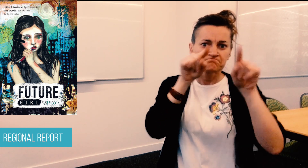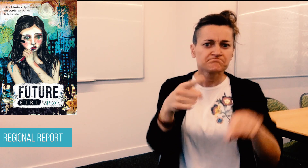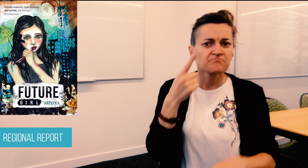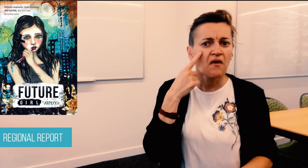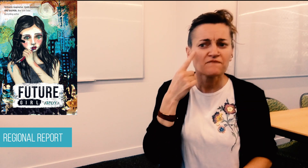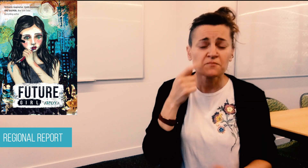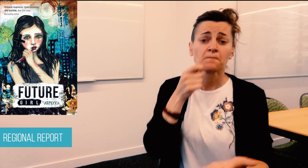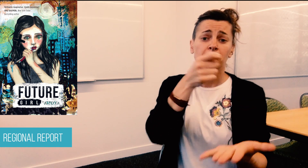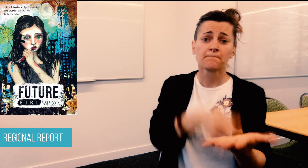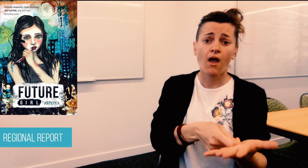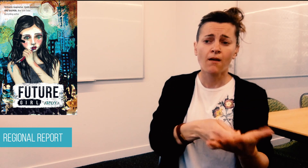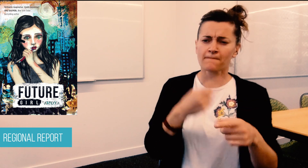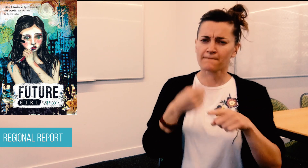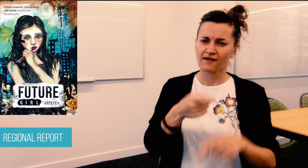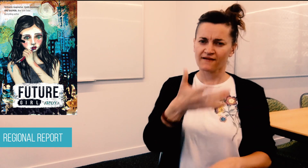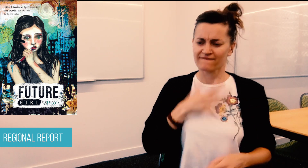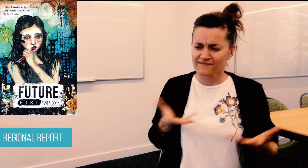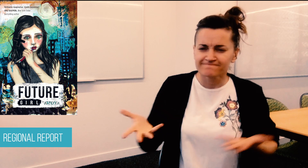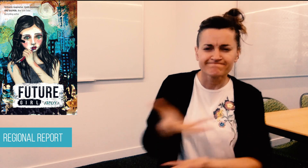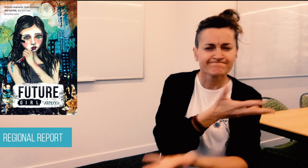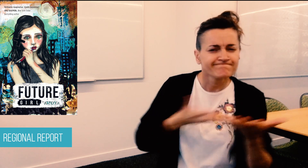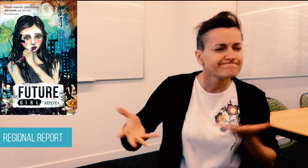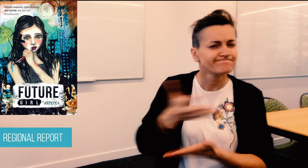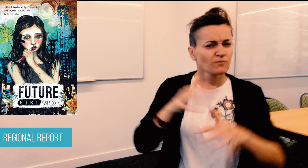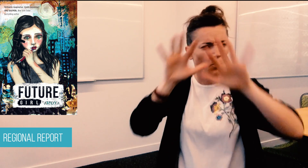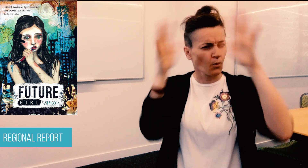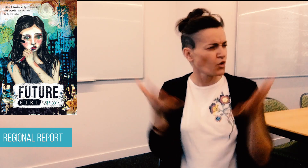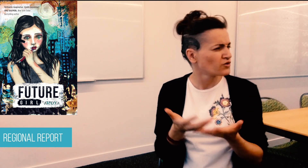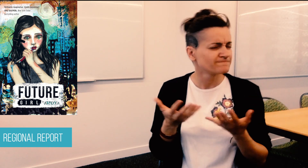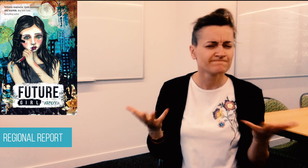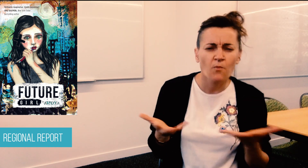website. There are also teaching materials on her website